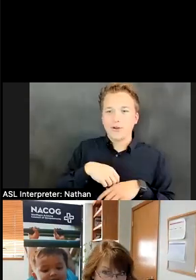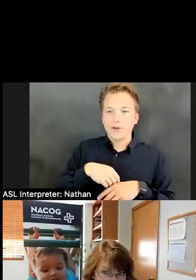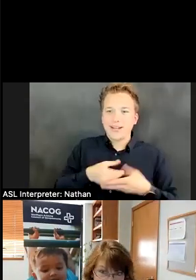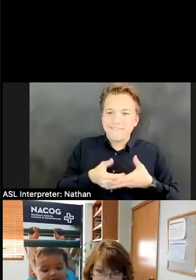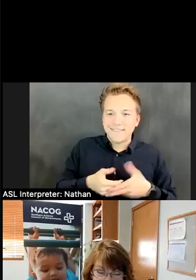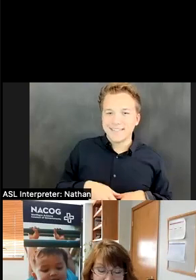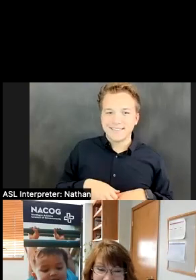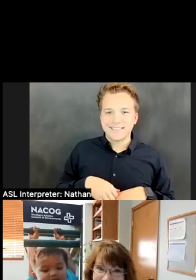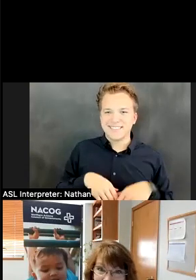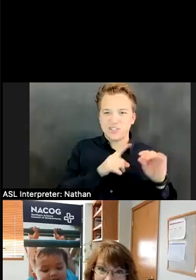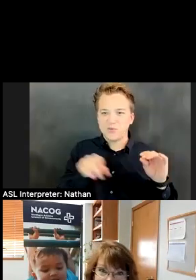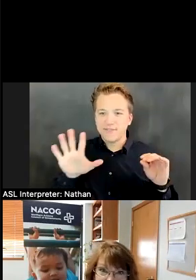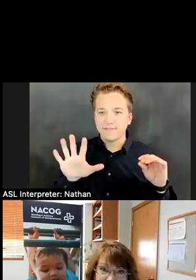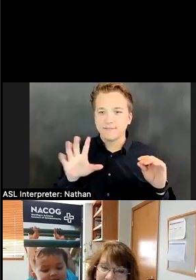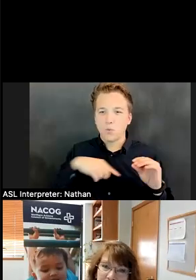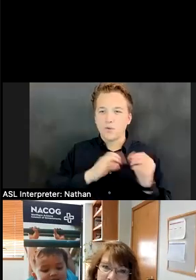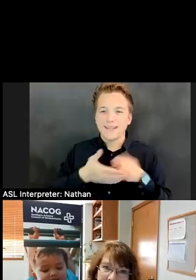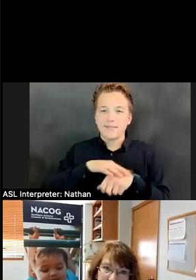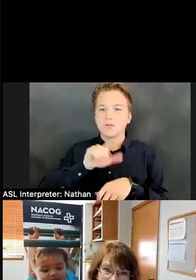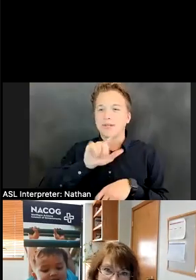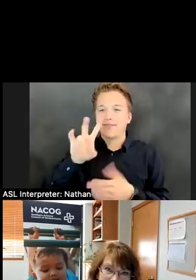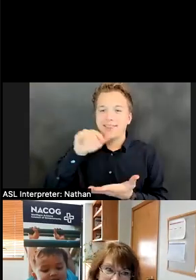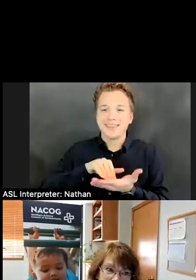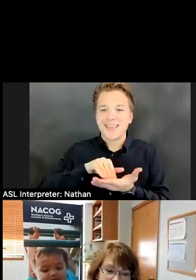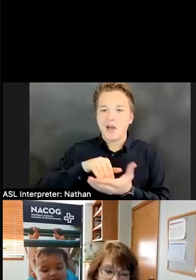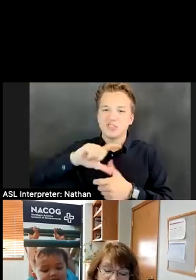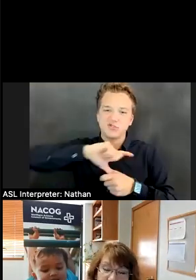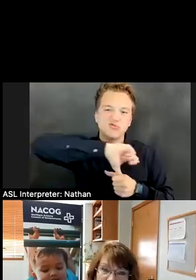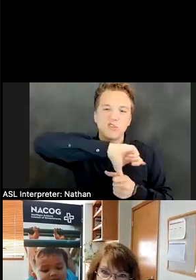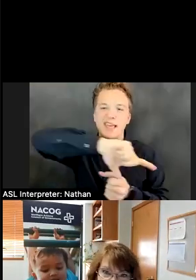We cover a 27,000 square mile radius within northern Arizona.